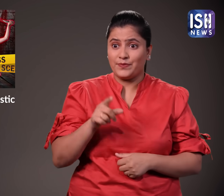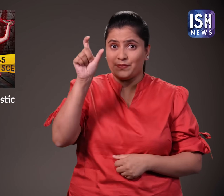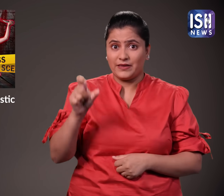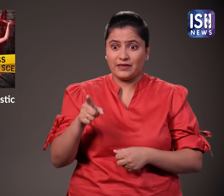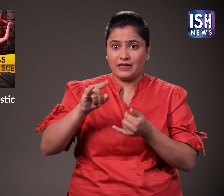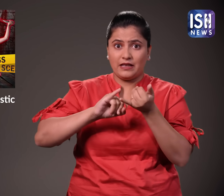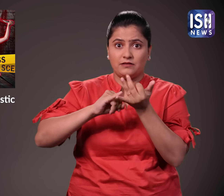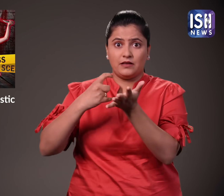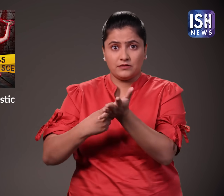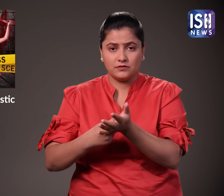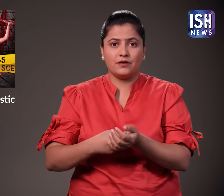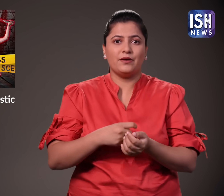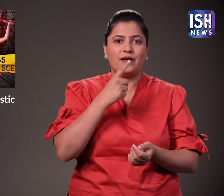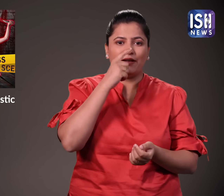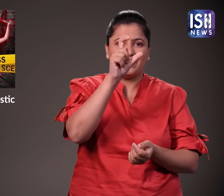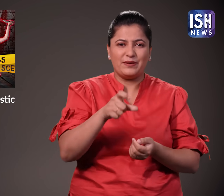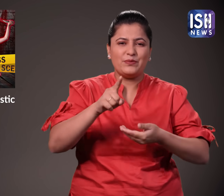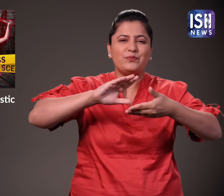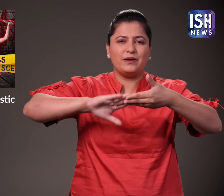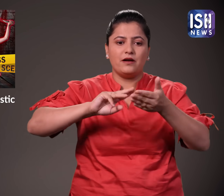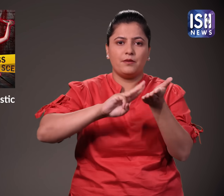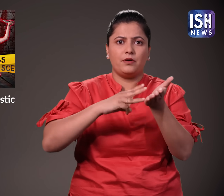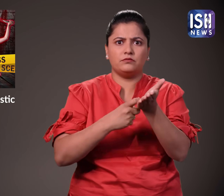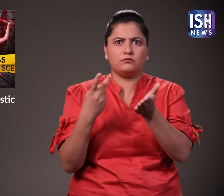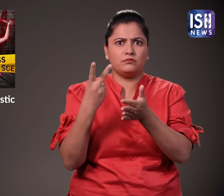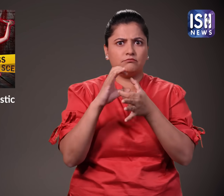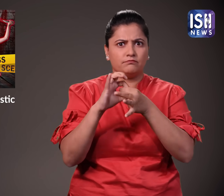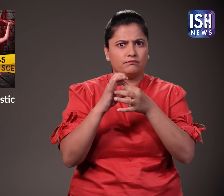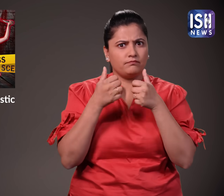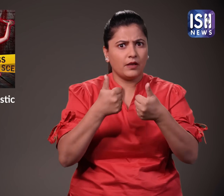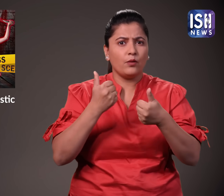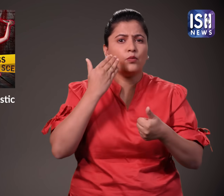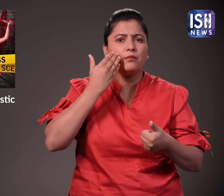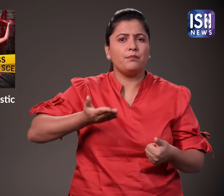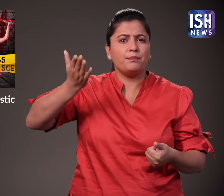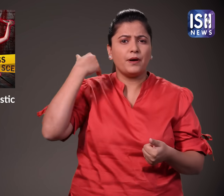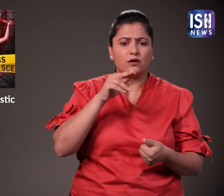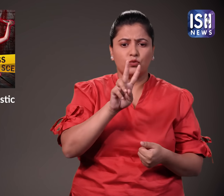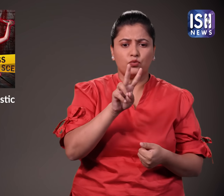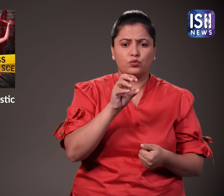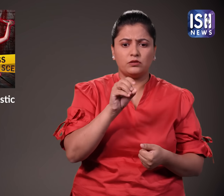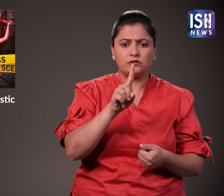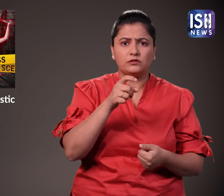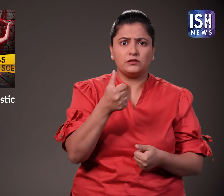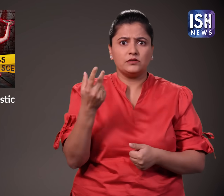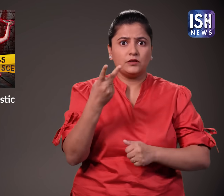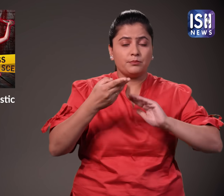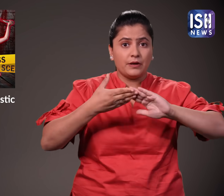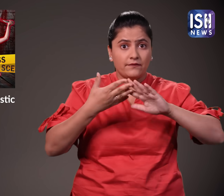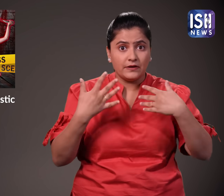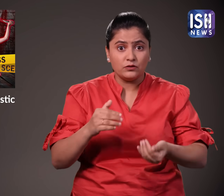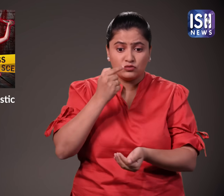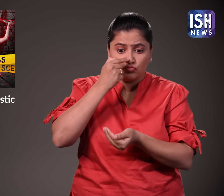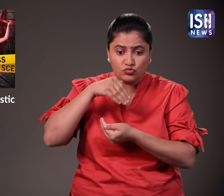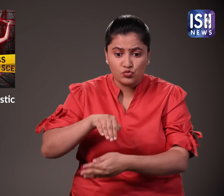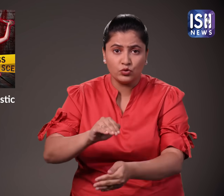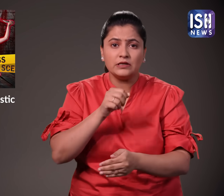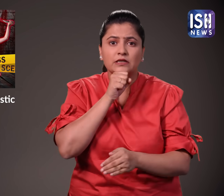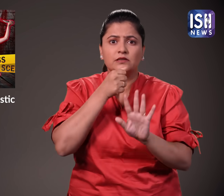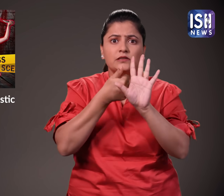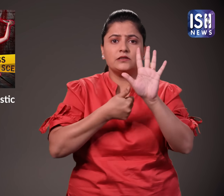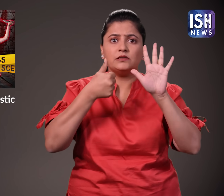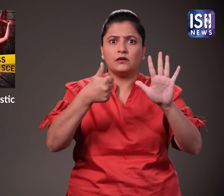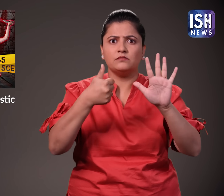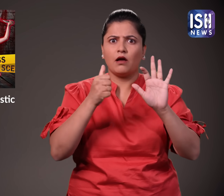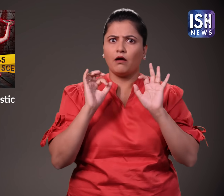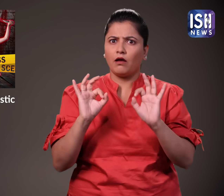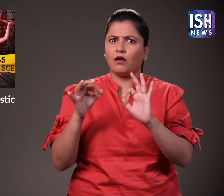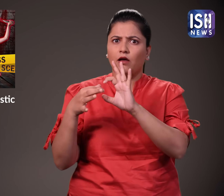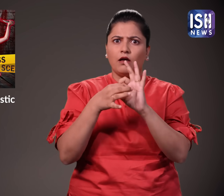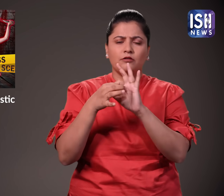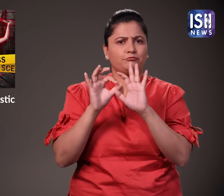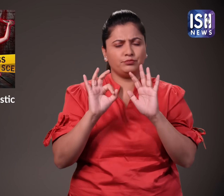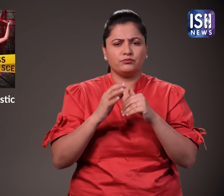Saurabh and Muskan shared a good relation. They got married in 2016 and have a 6-year-old daughter.